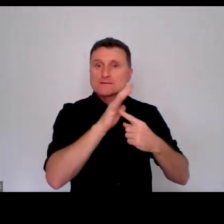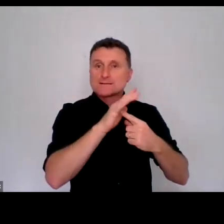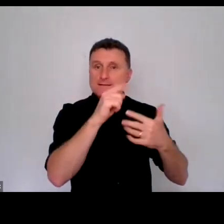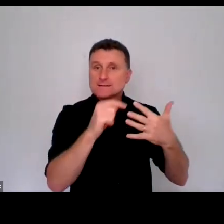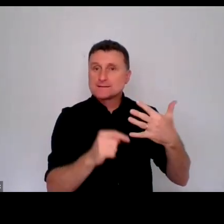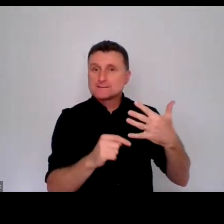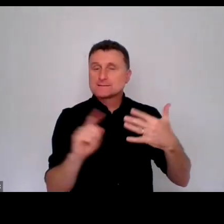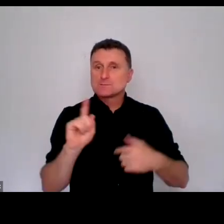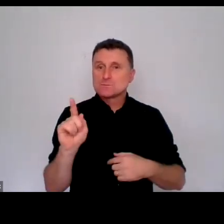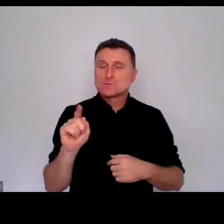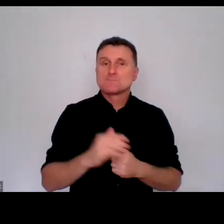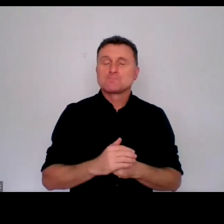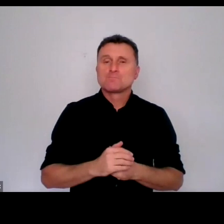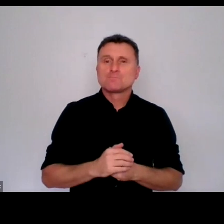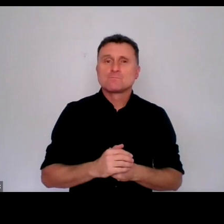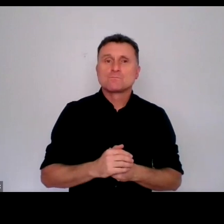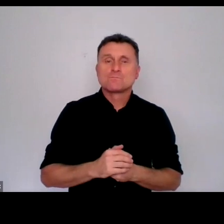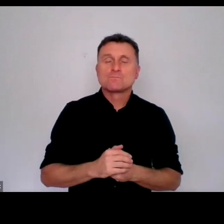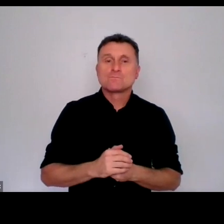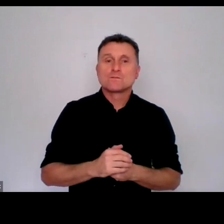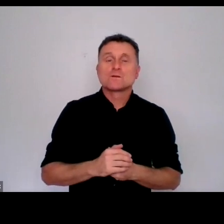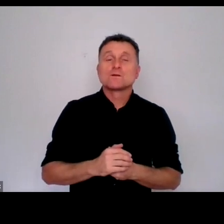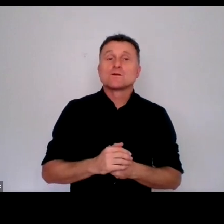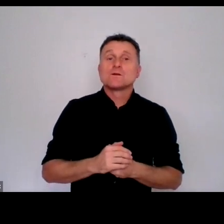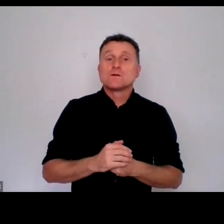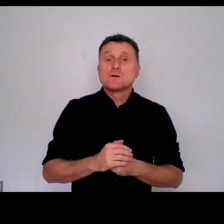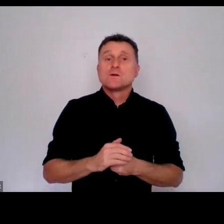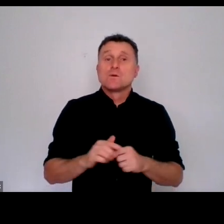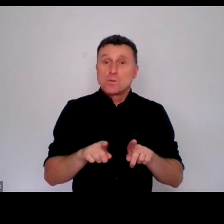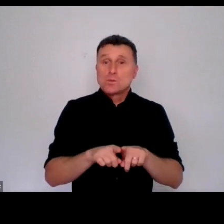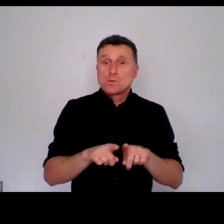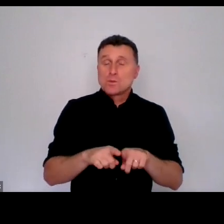I want to quickly touch on some of the things that I’m proud